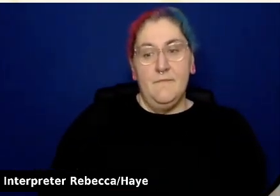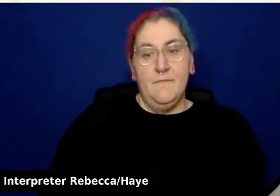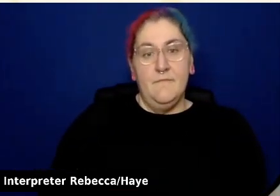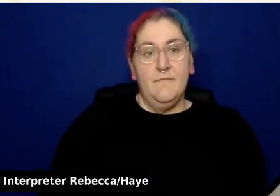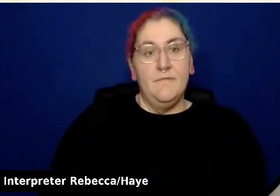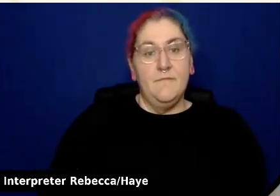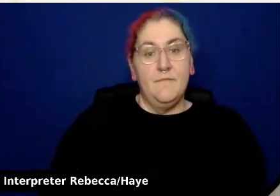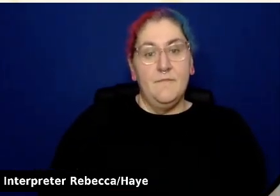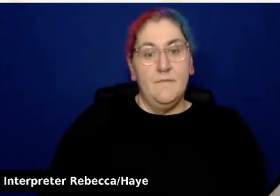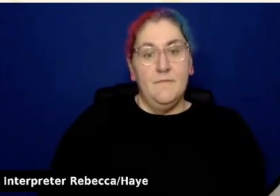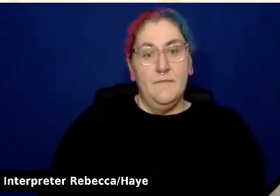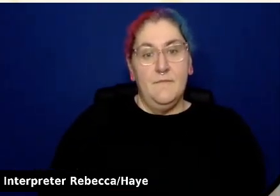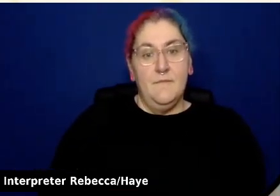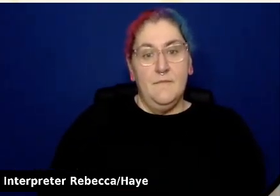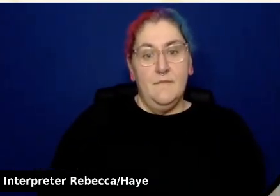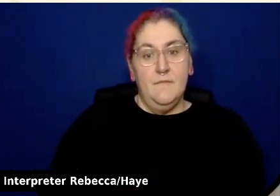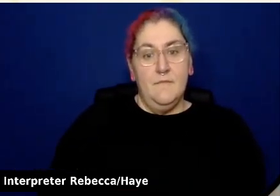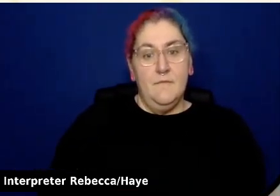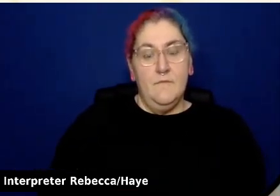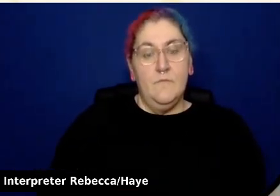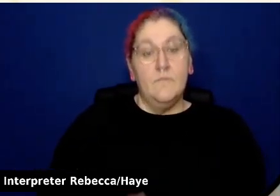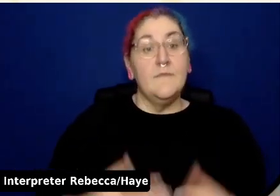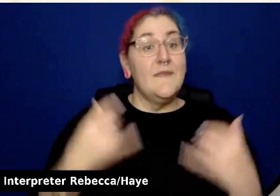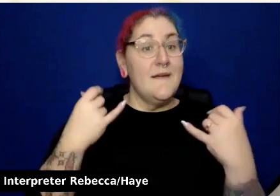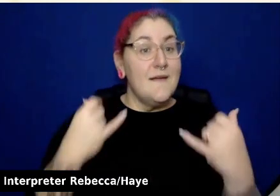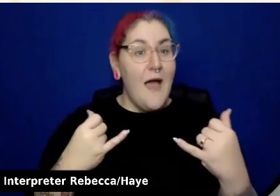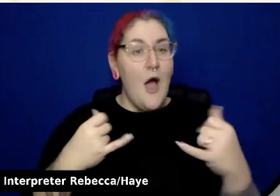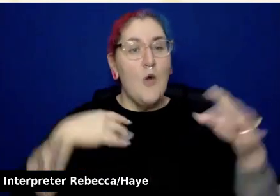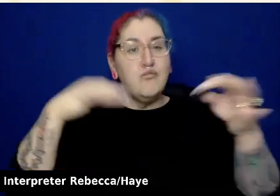First, let's explore the key points to provide accessible names using ARIA.